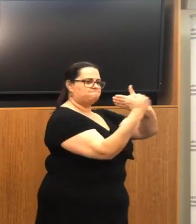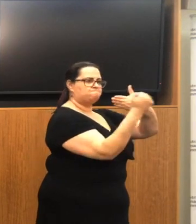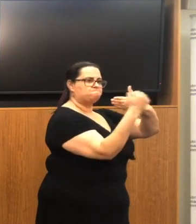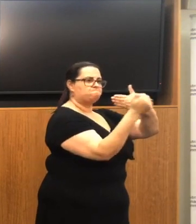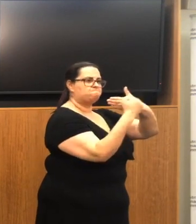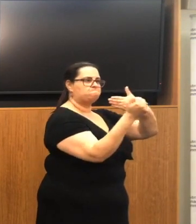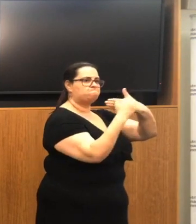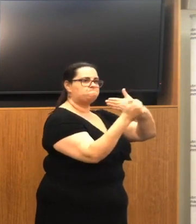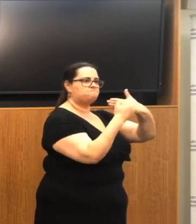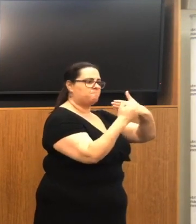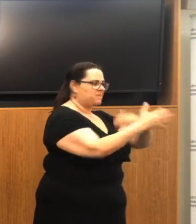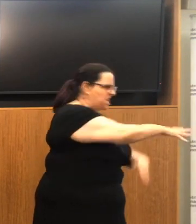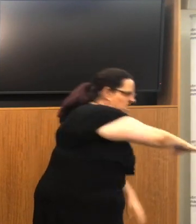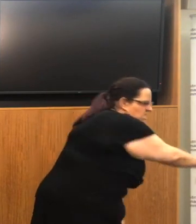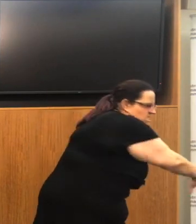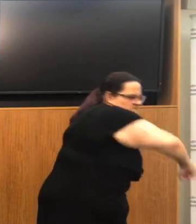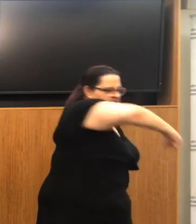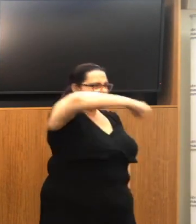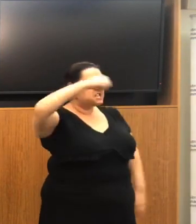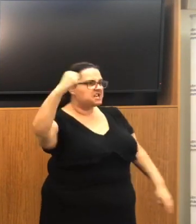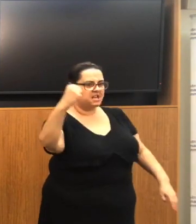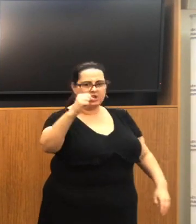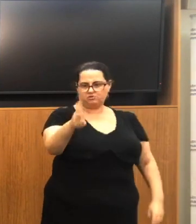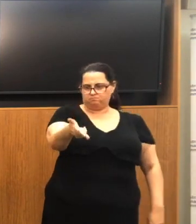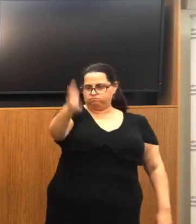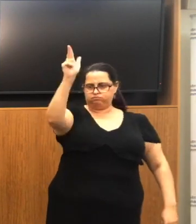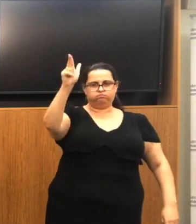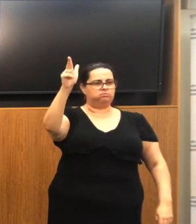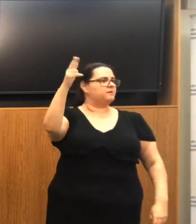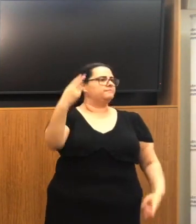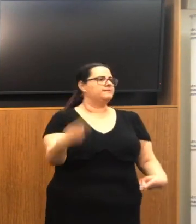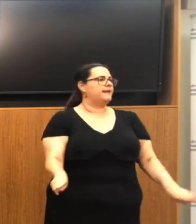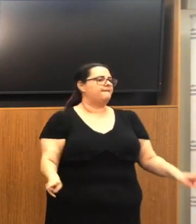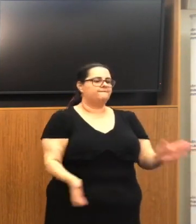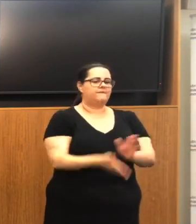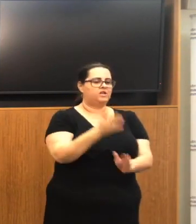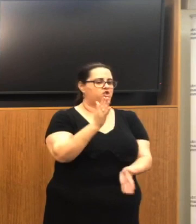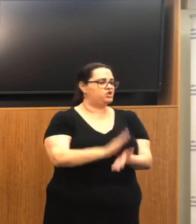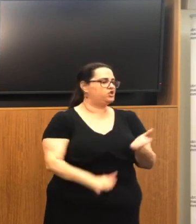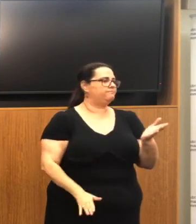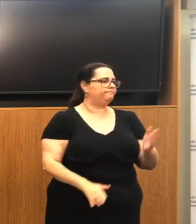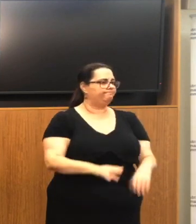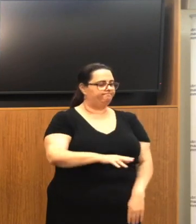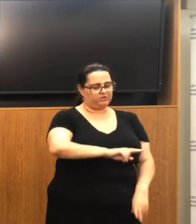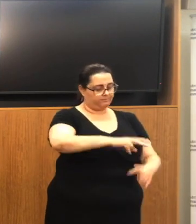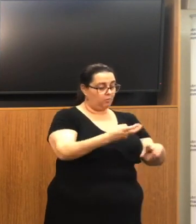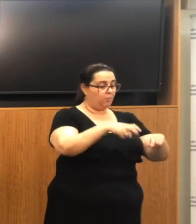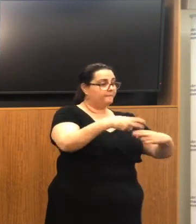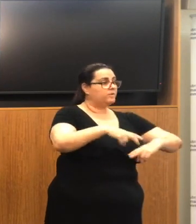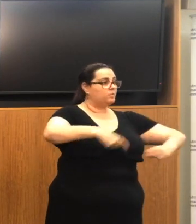they pulled him out of the home and shot him and he just slumped over out of his wheelchair.